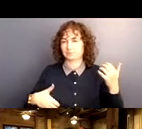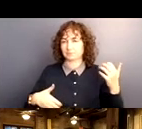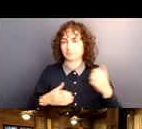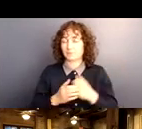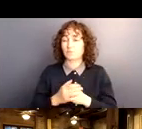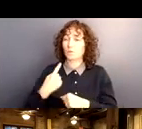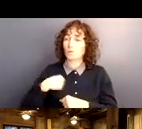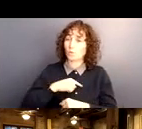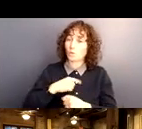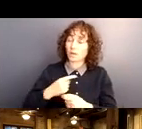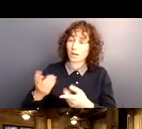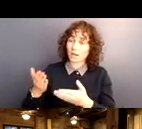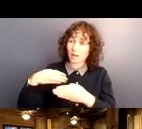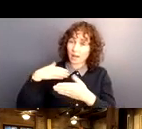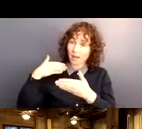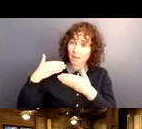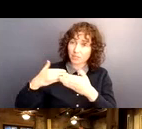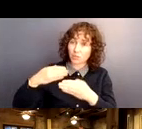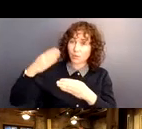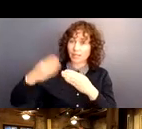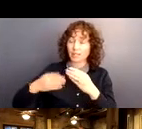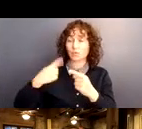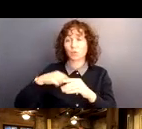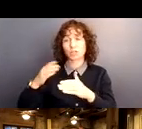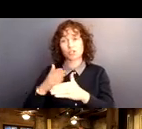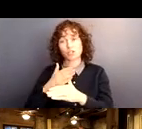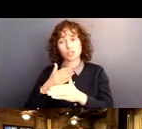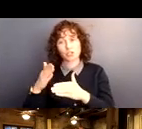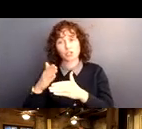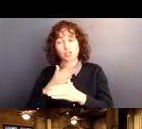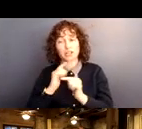We're coming to an end we've shared and taken turns